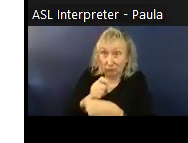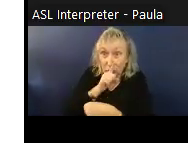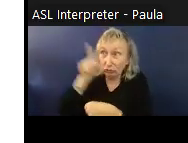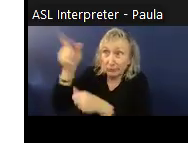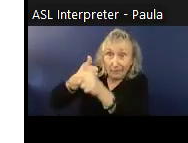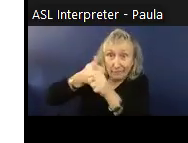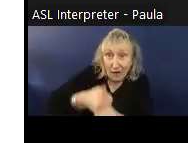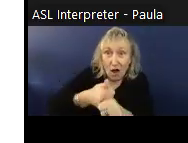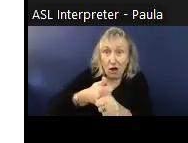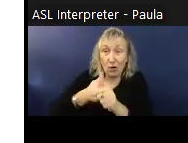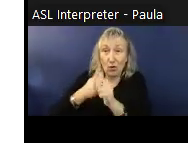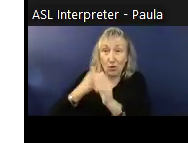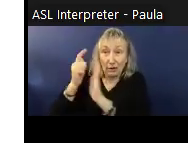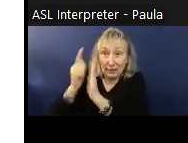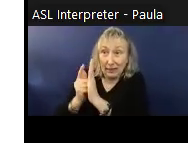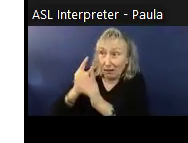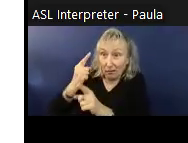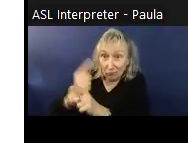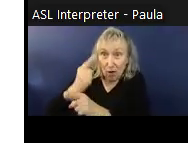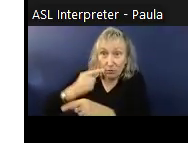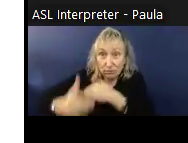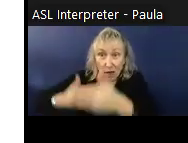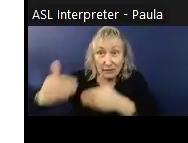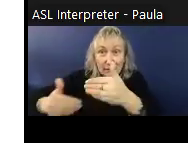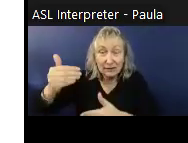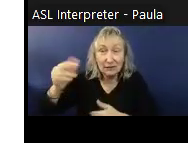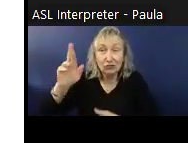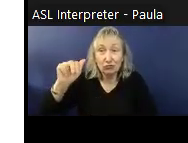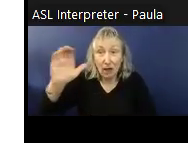rules are not only legally sound, but equitable, workable,